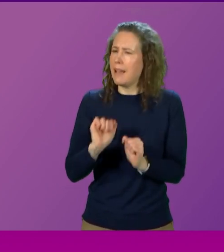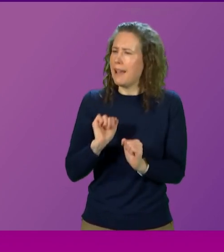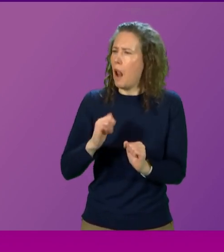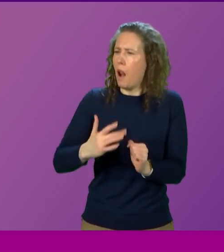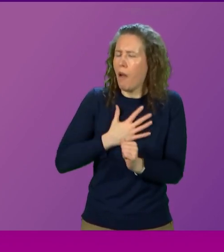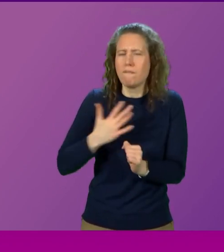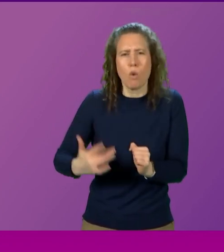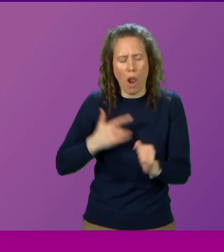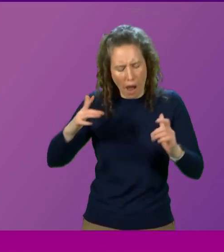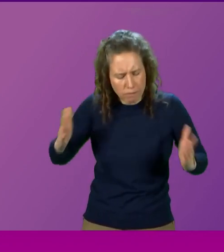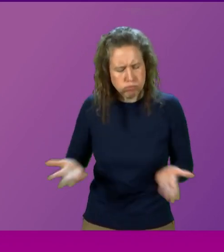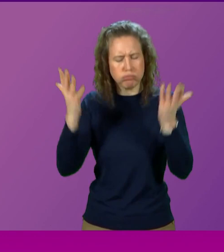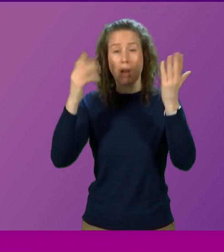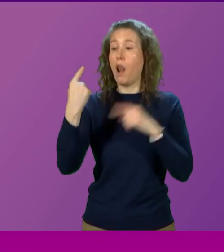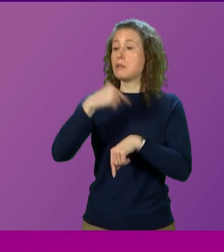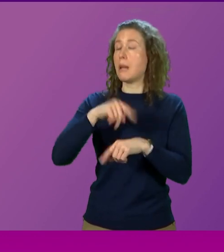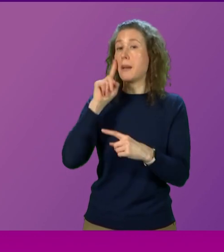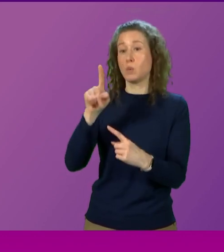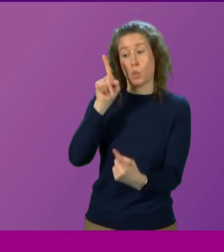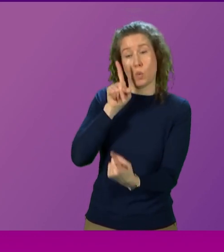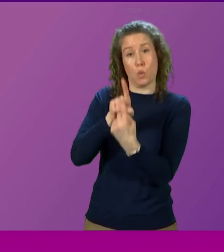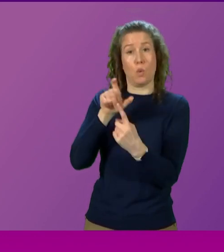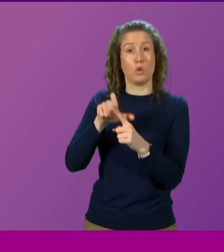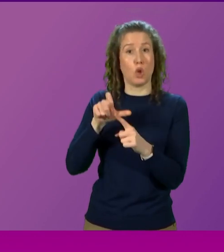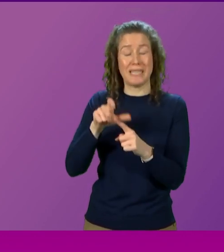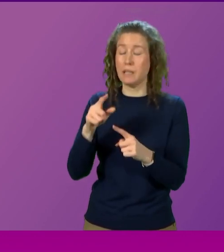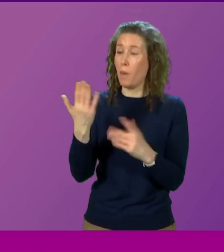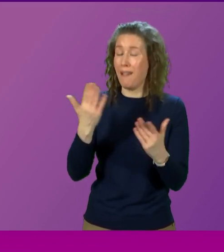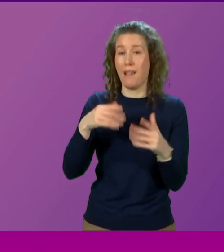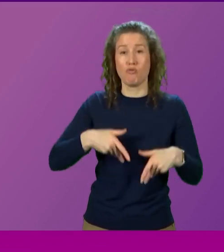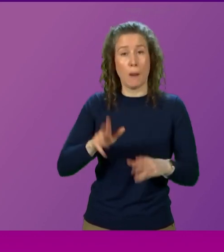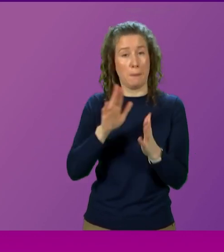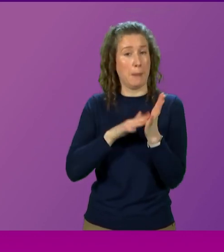I think that the last time I saw Doddie in person was at Murrayfield stadium.